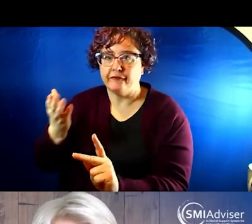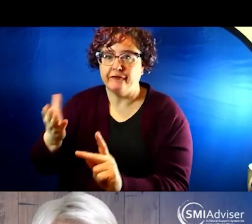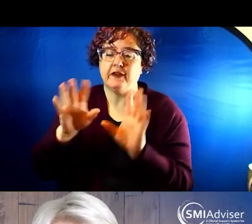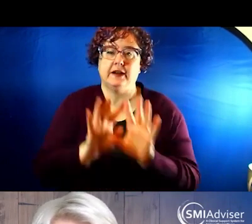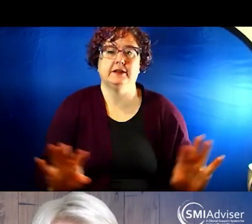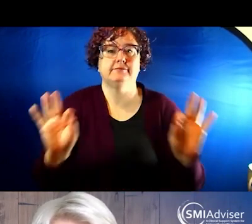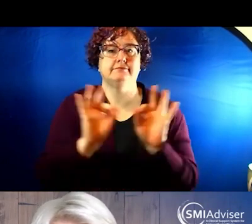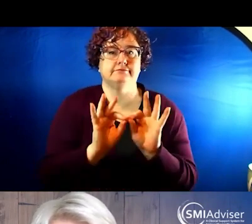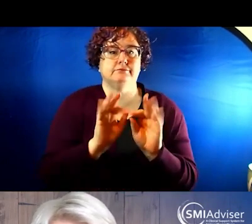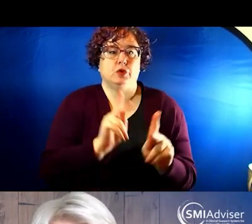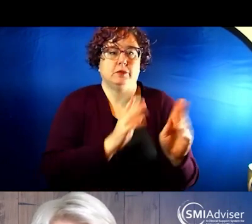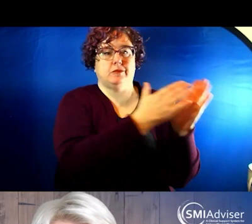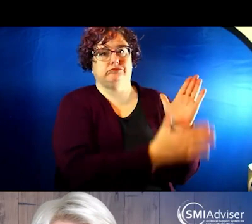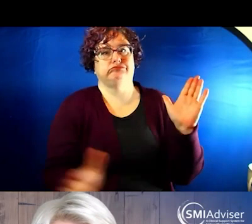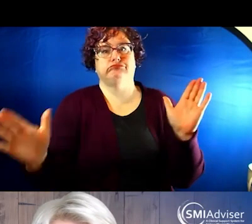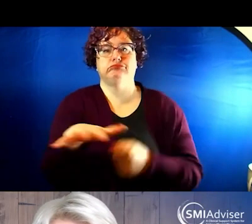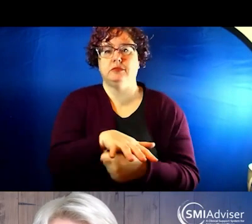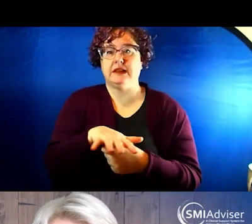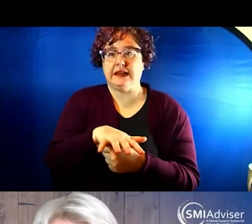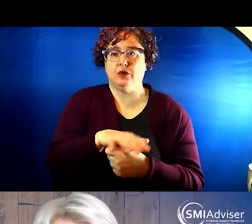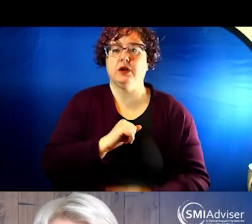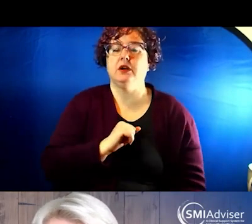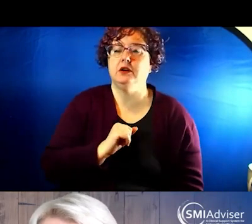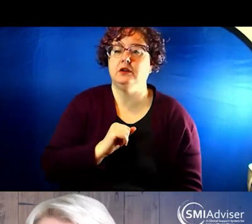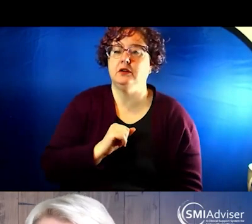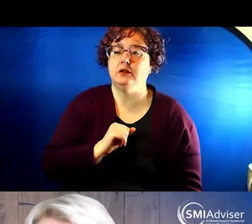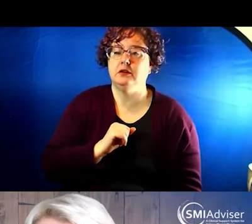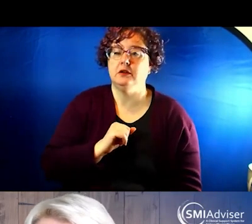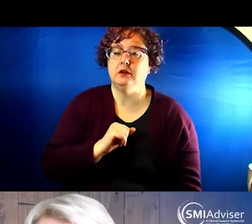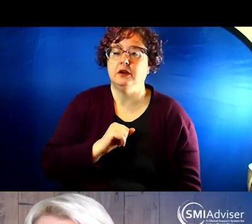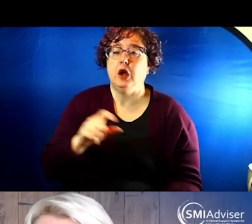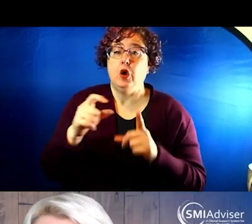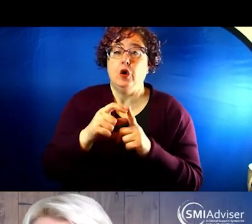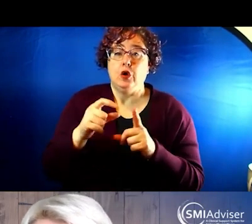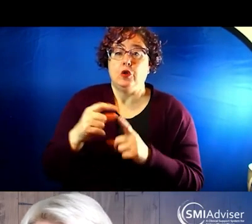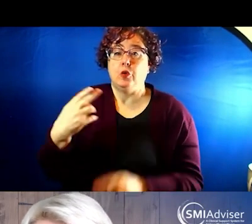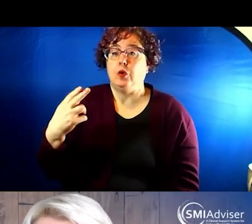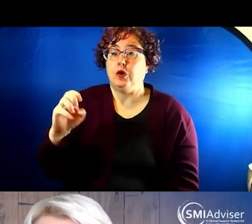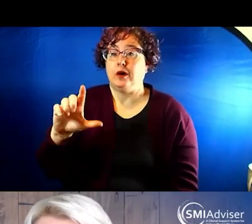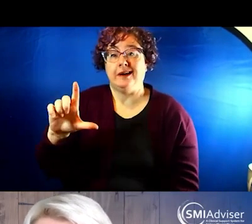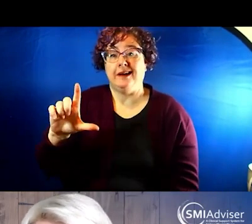REGION, THAT THE WORD HOTLINE WAS SOMETHING THAT WE NEEDED